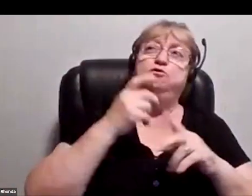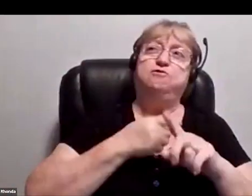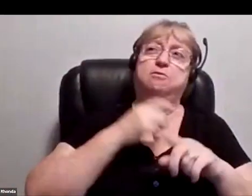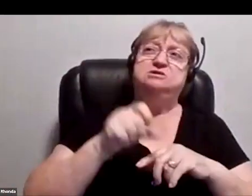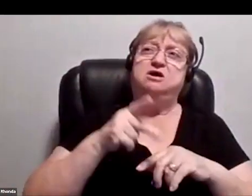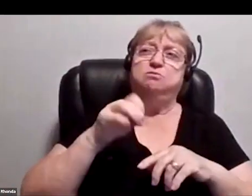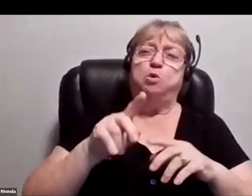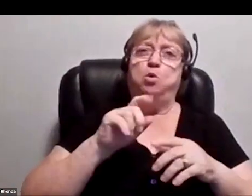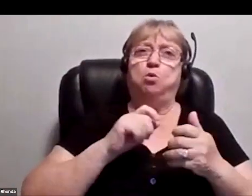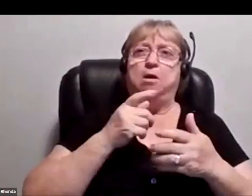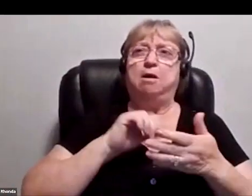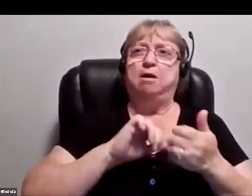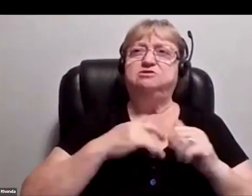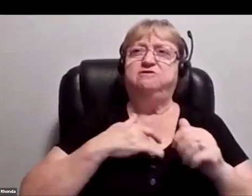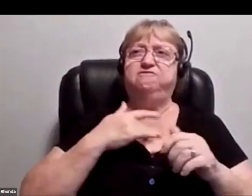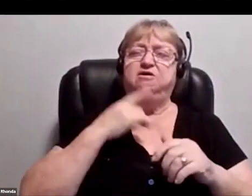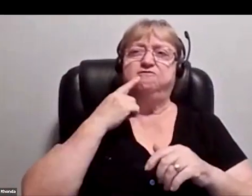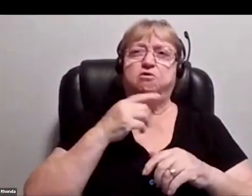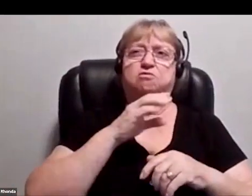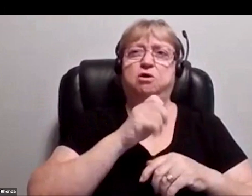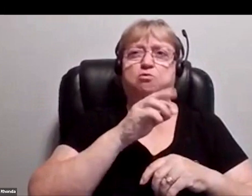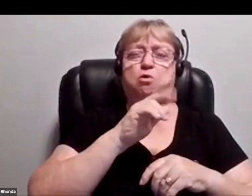Yes, of course. It's very interesting, actually.